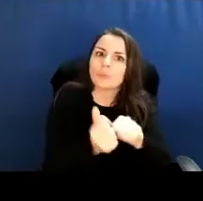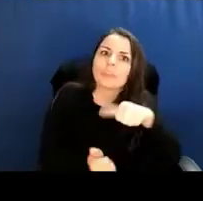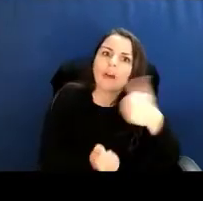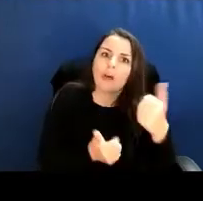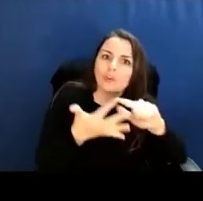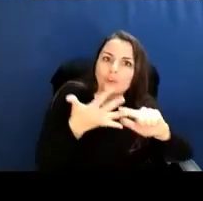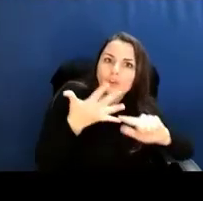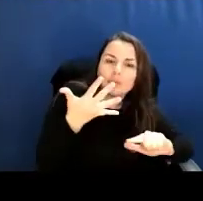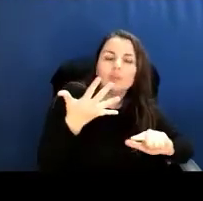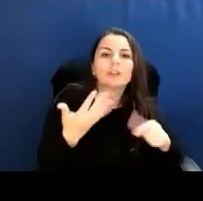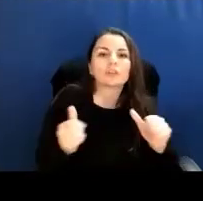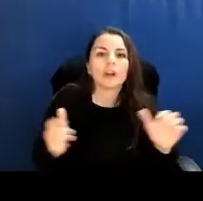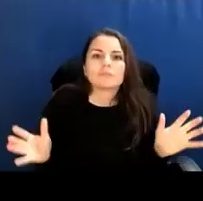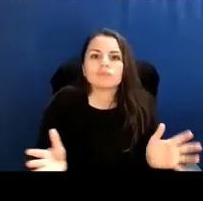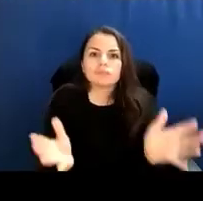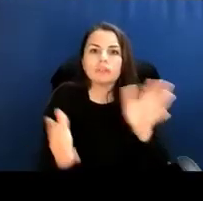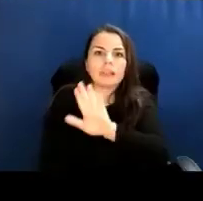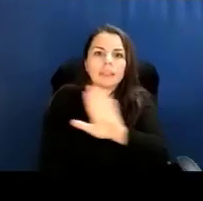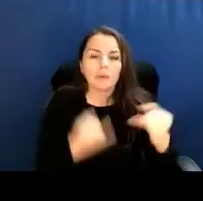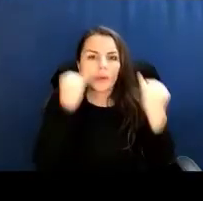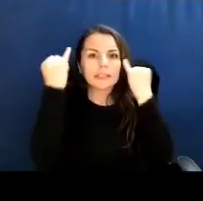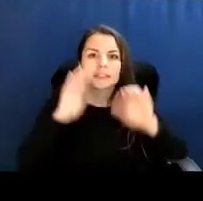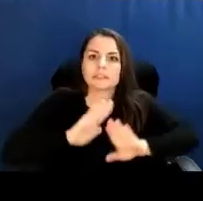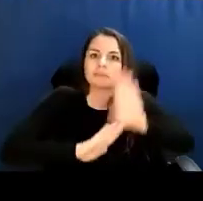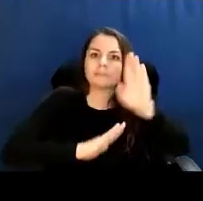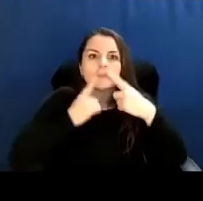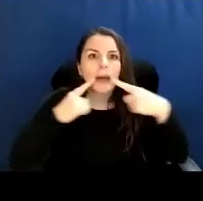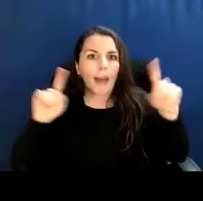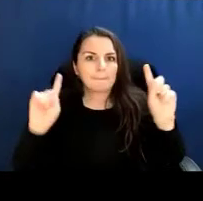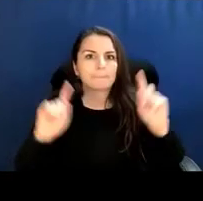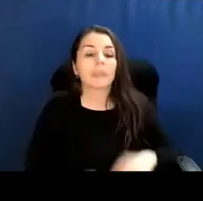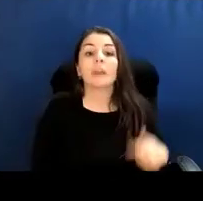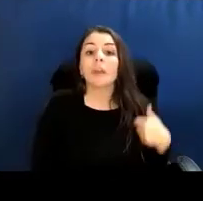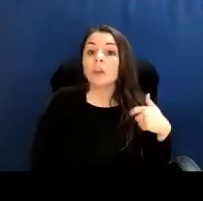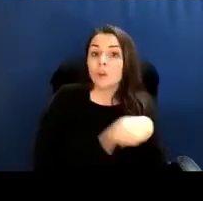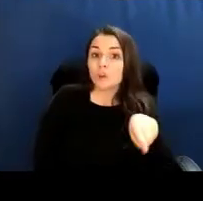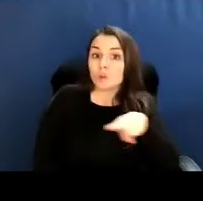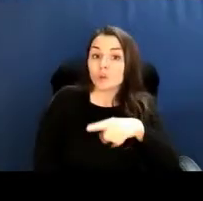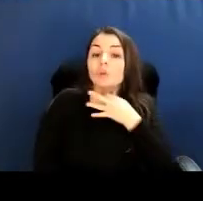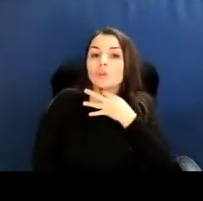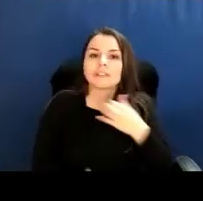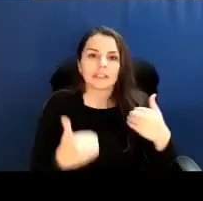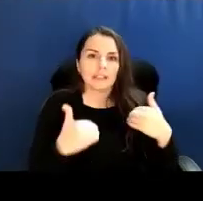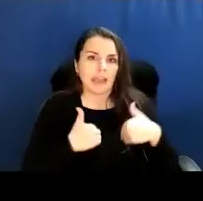If you want to learn more about it, we have a Proof of Concept network annual meeting coming up.